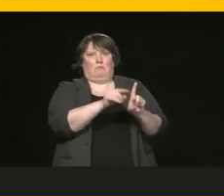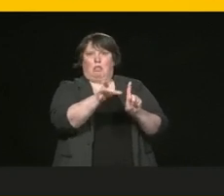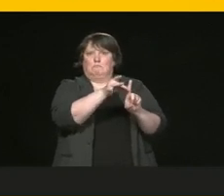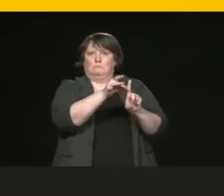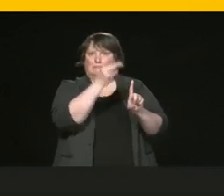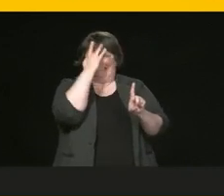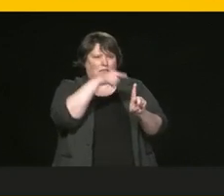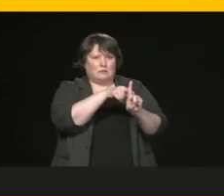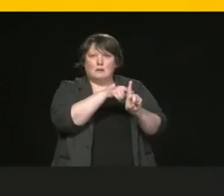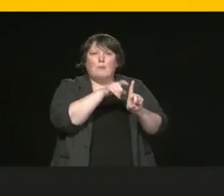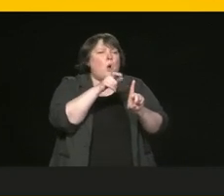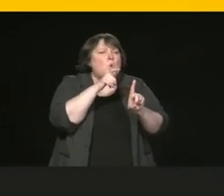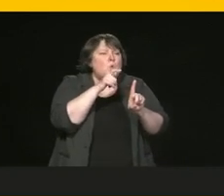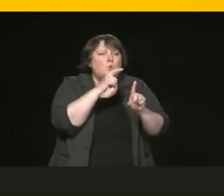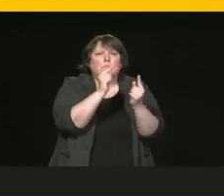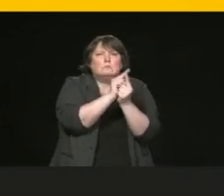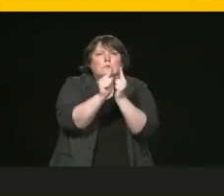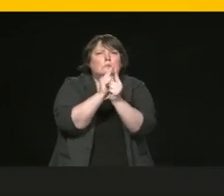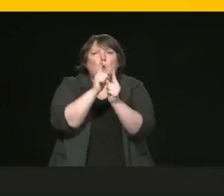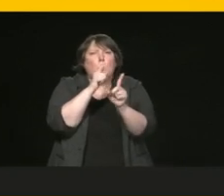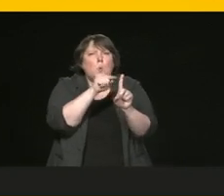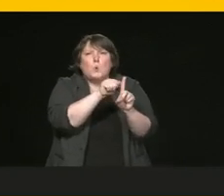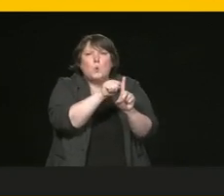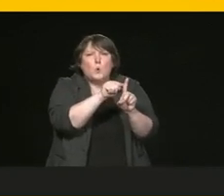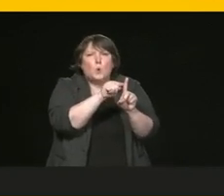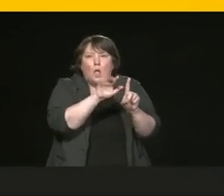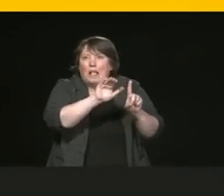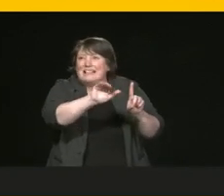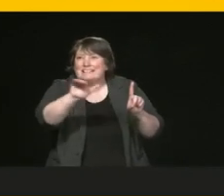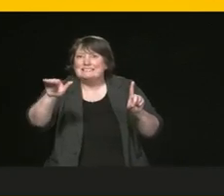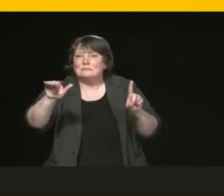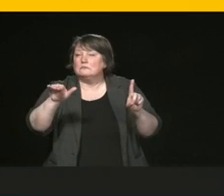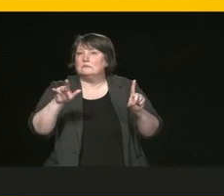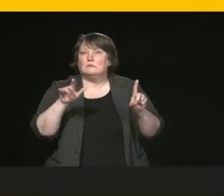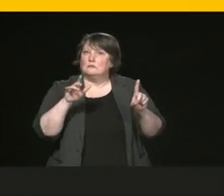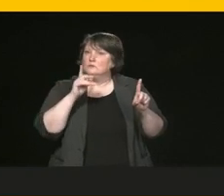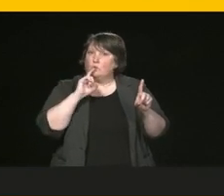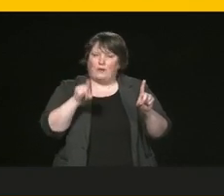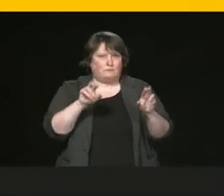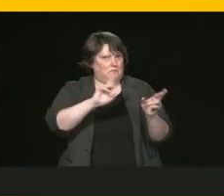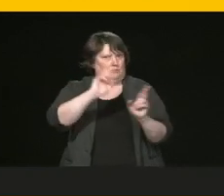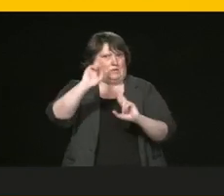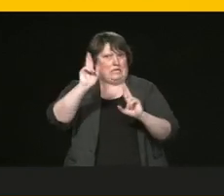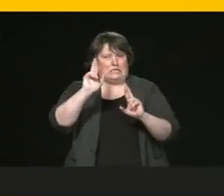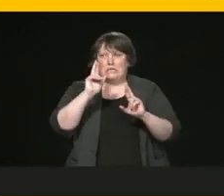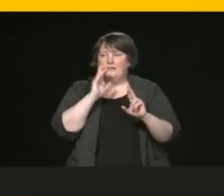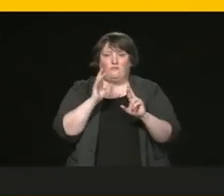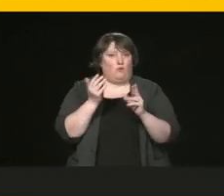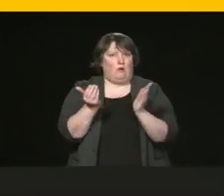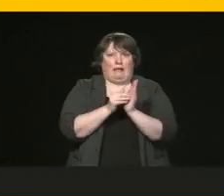WHENEVER THERE IS A CASE THAT APPEARS.